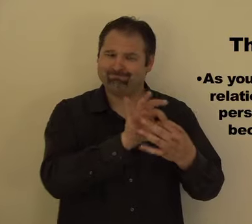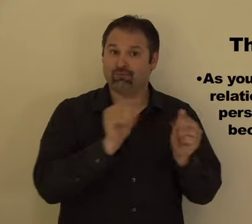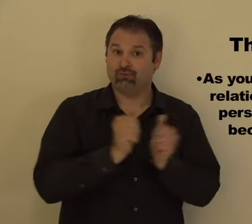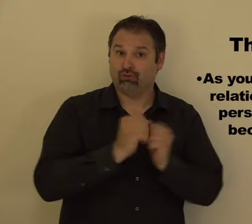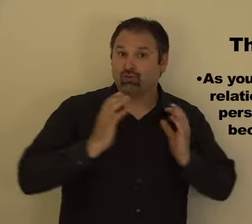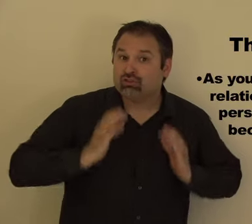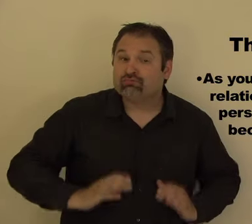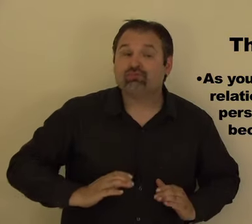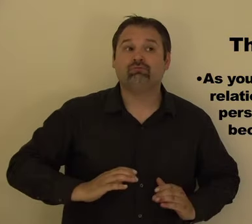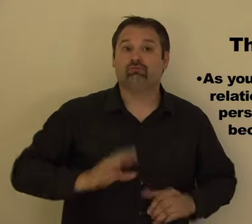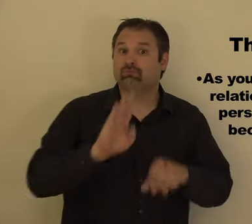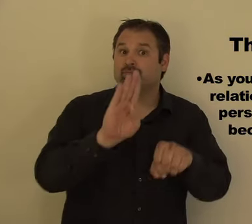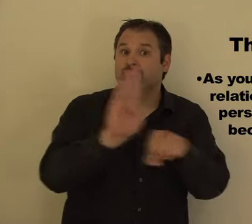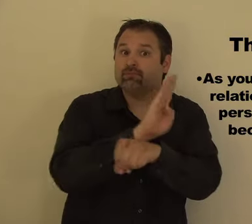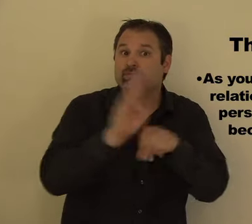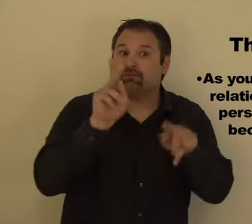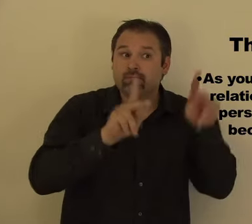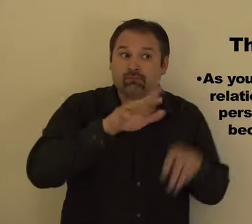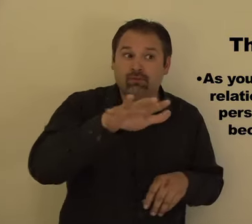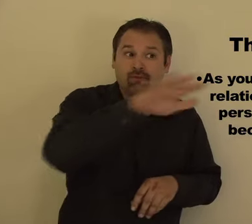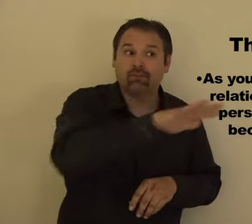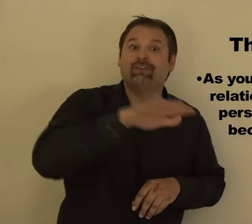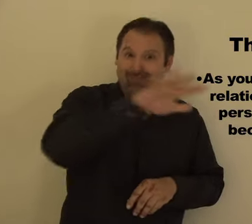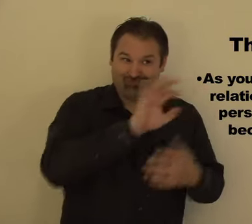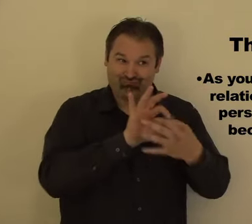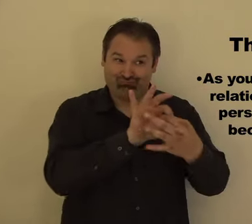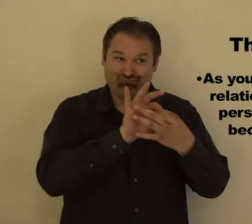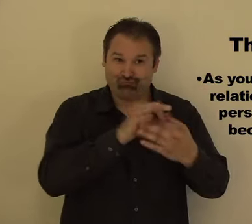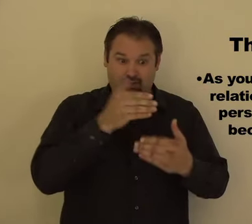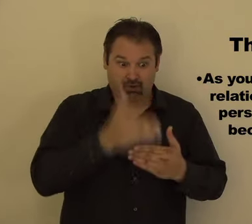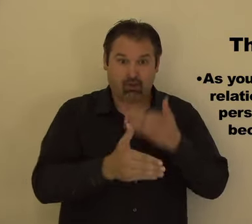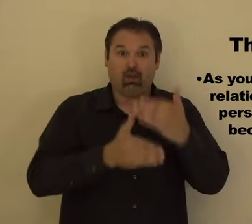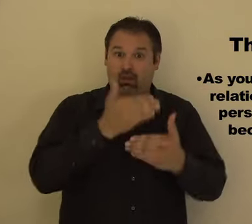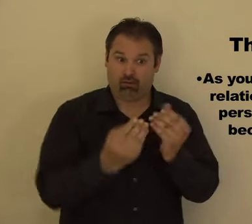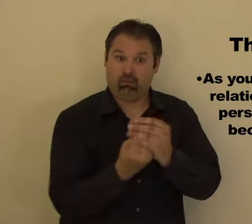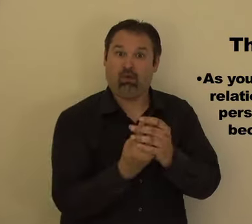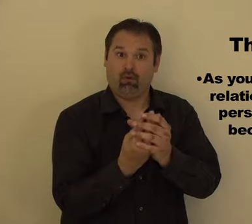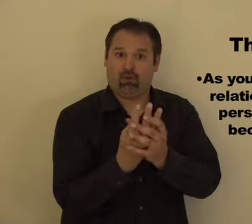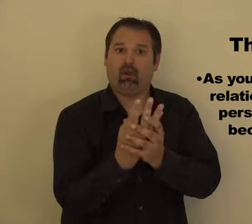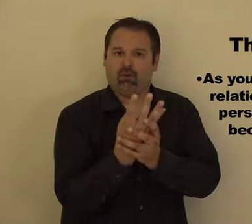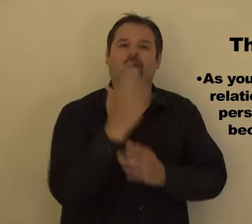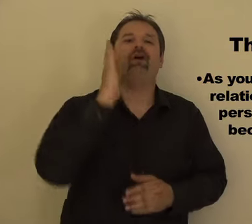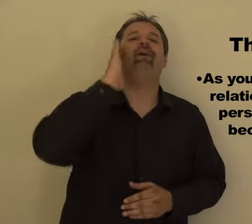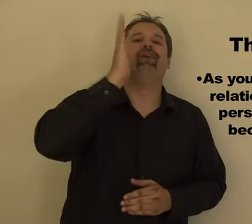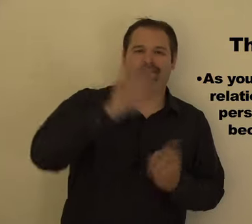you may begin to use a more informal language in your emails, but only time will allow this to develop.